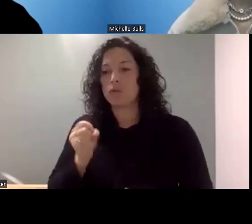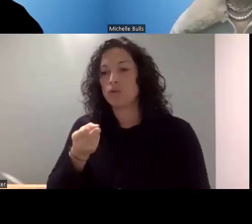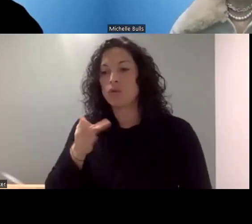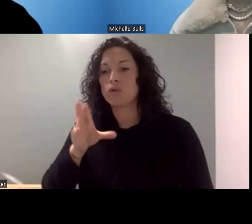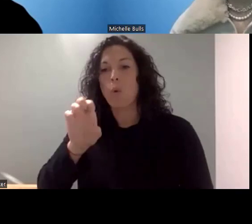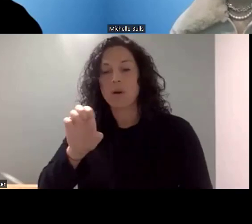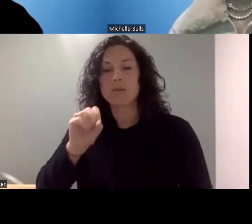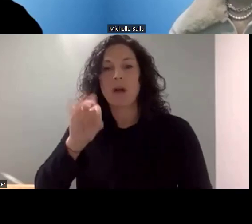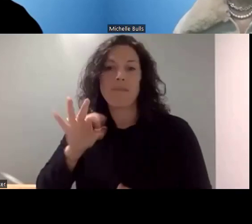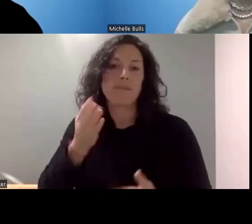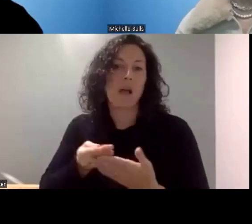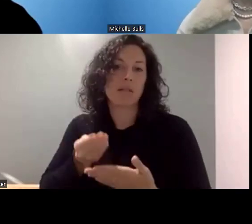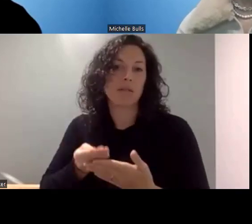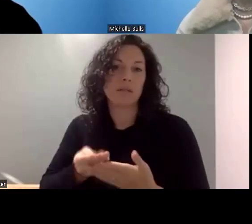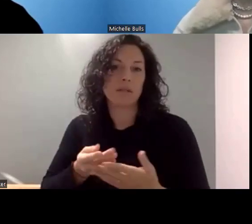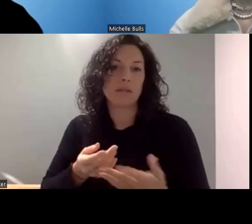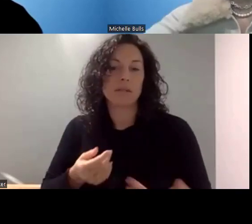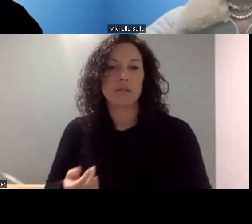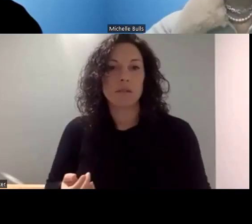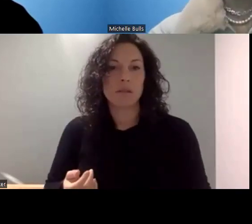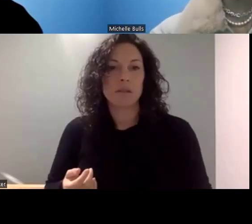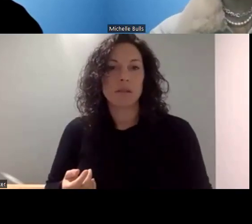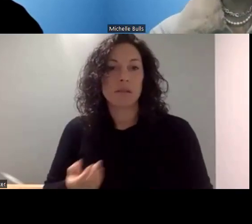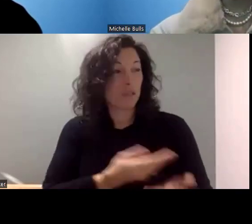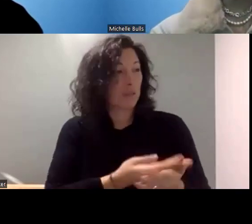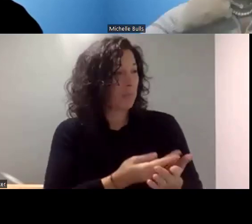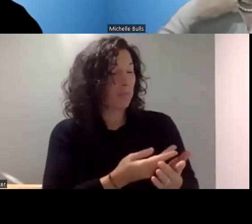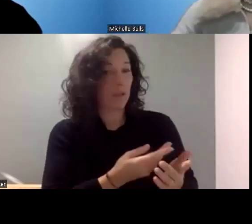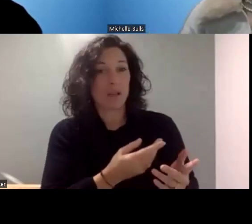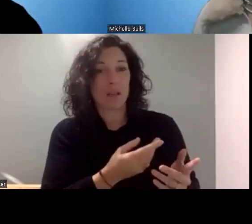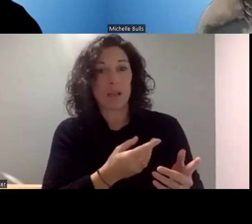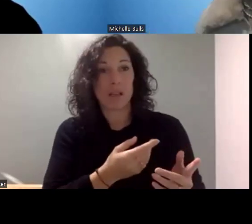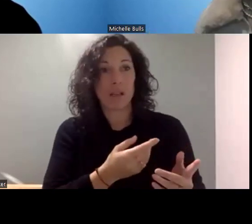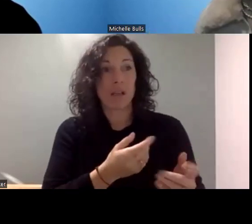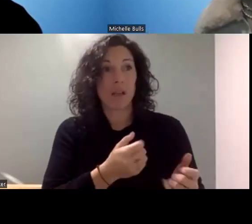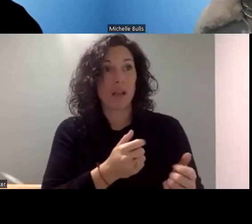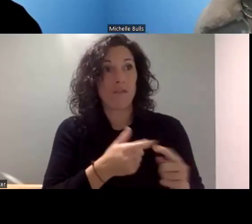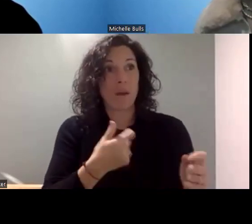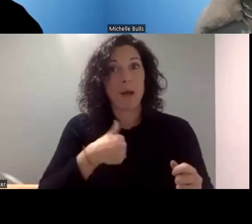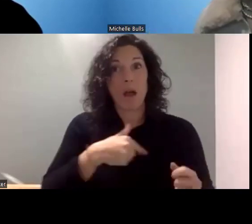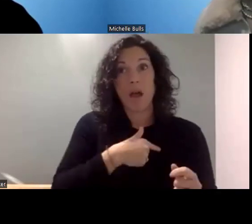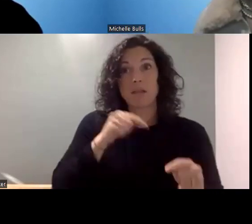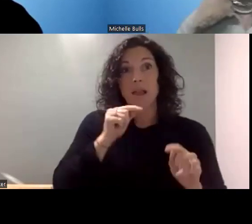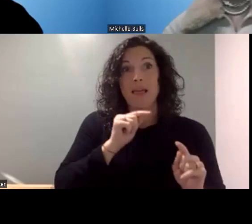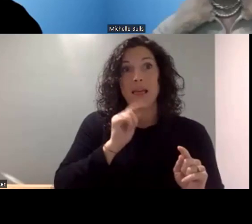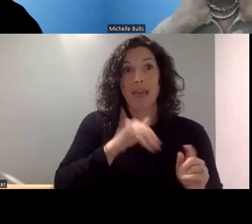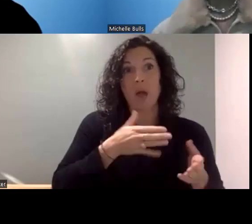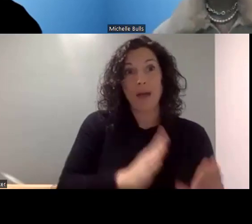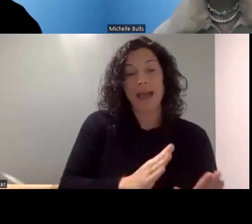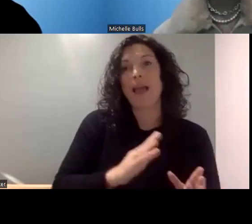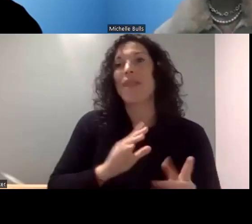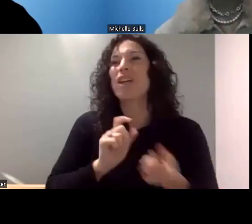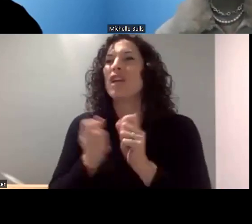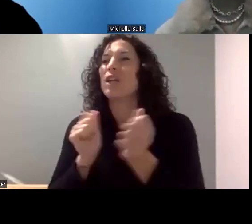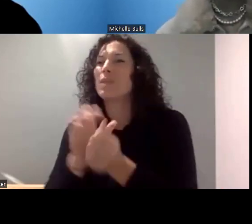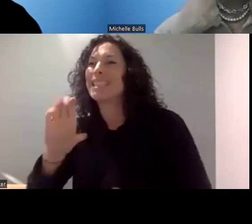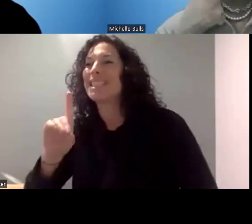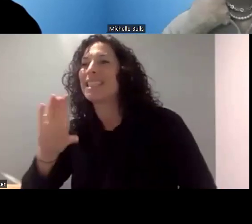And it can't be, they do this this way with us, and then they change it with CDC, and then they do something different with HRSA.